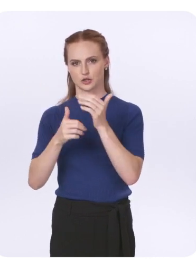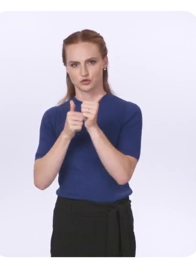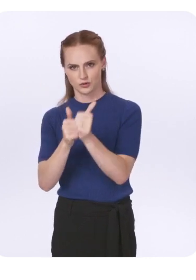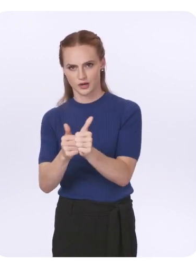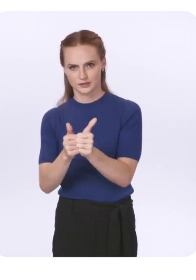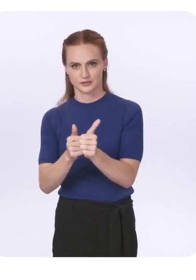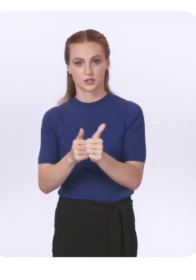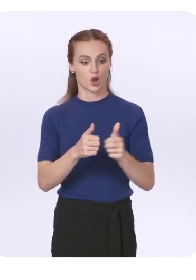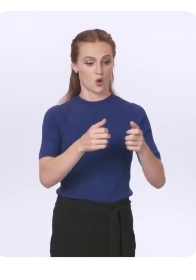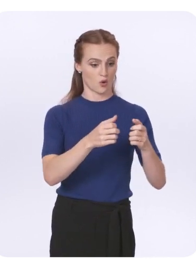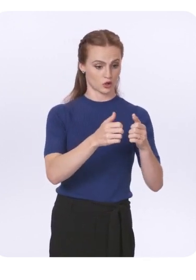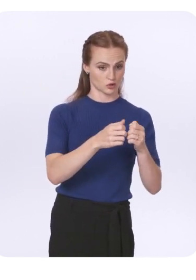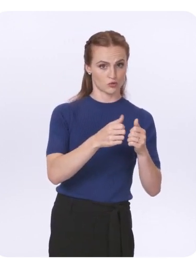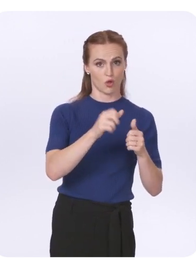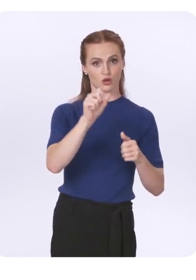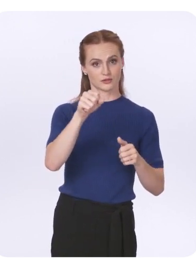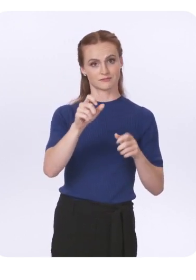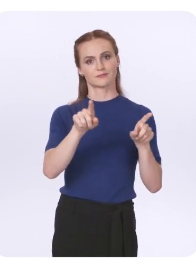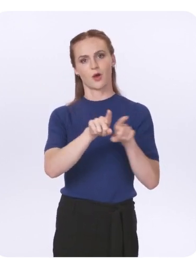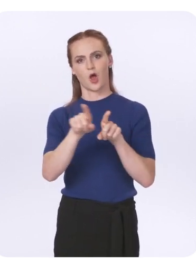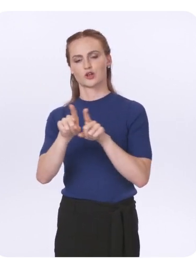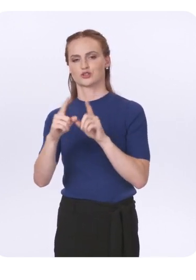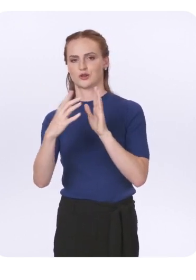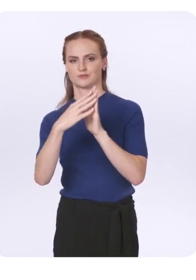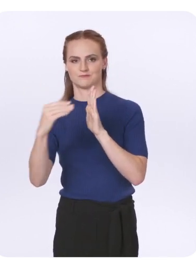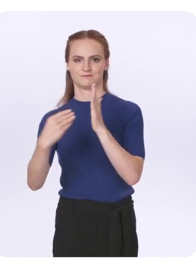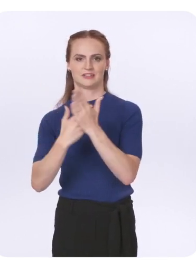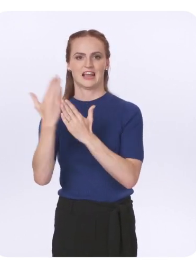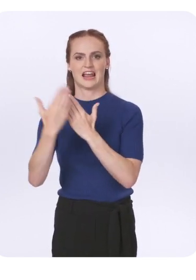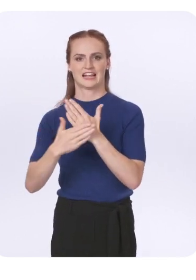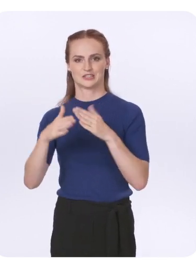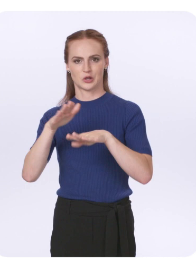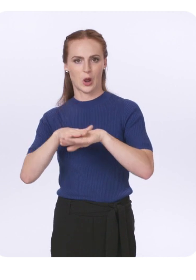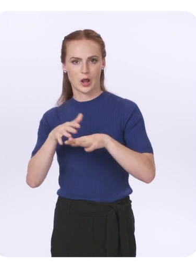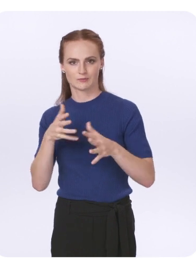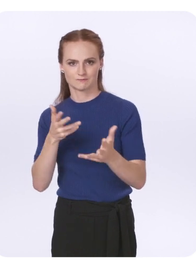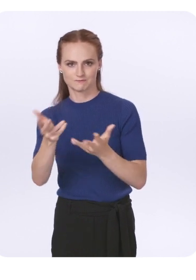Users can effortlessly alternate between emulated hands and controllers.